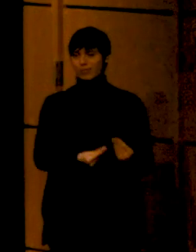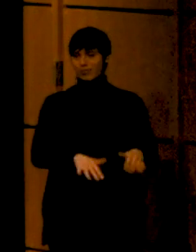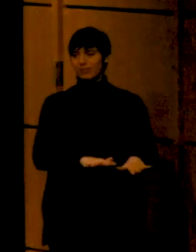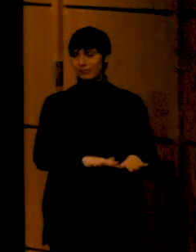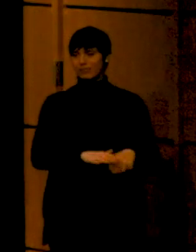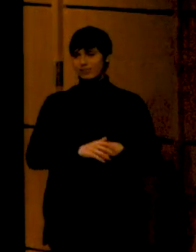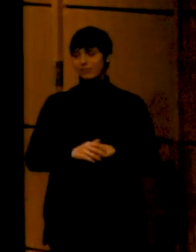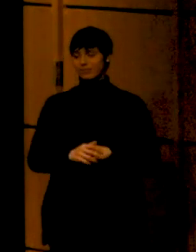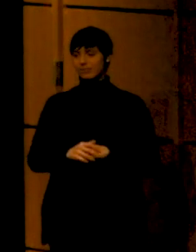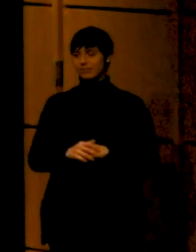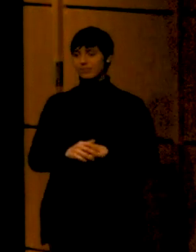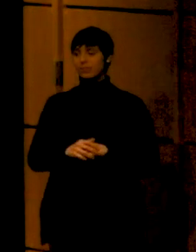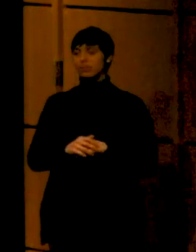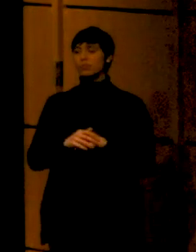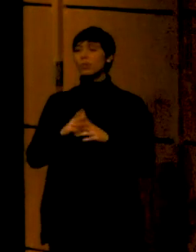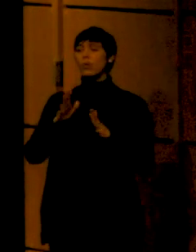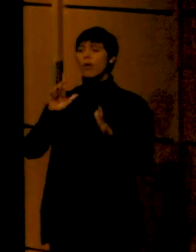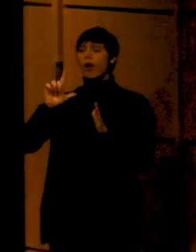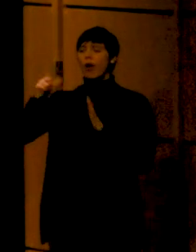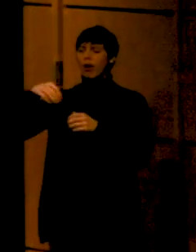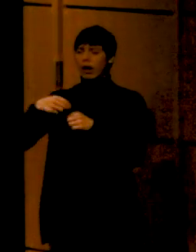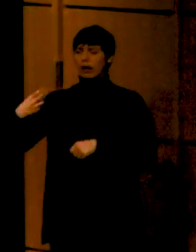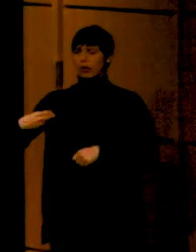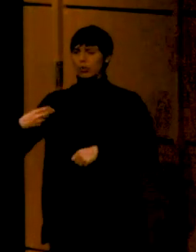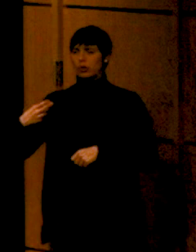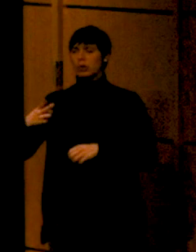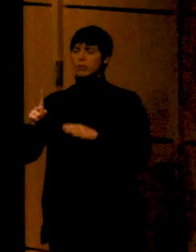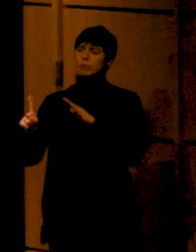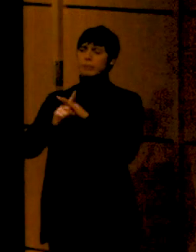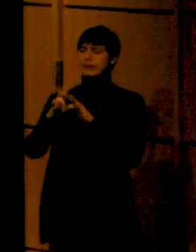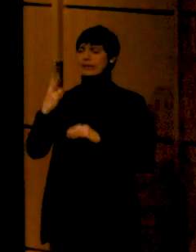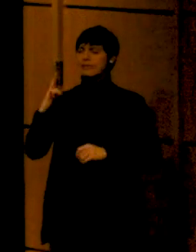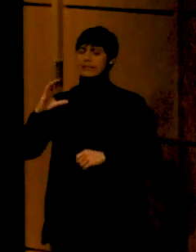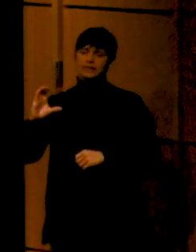Representations of volcanoes erupting really emerged in the 17th century, and then really